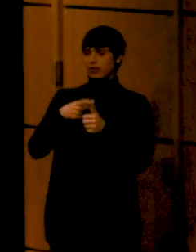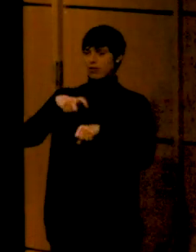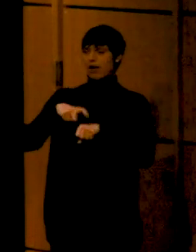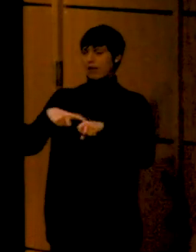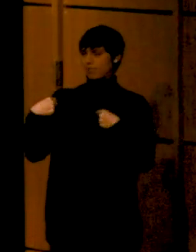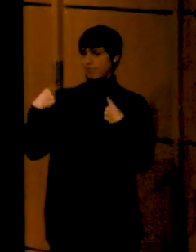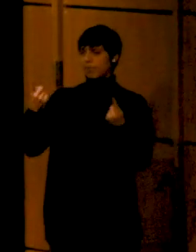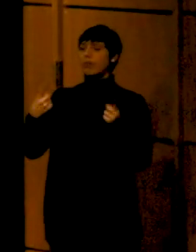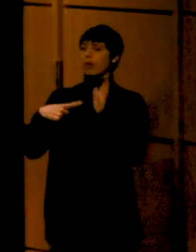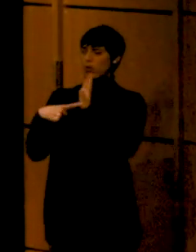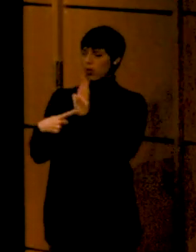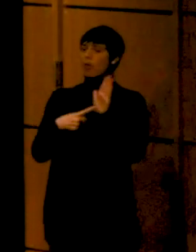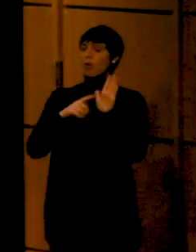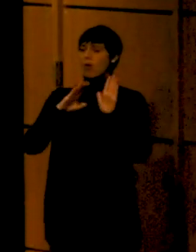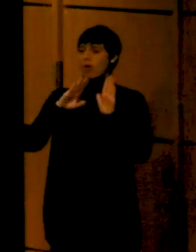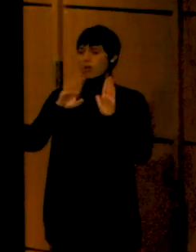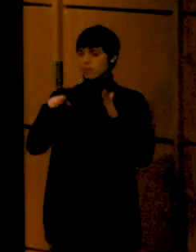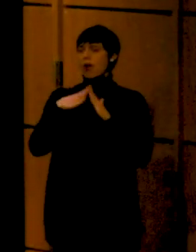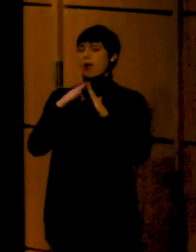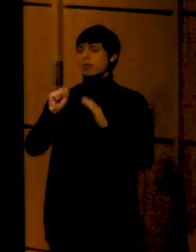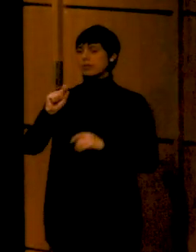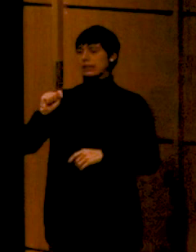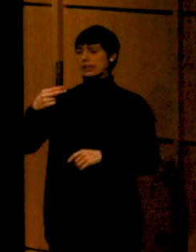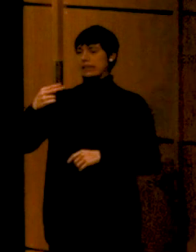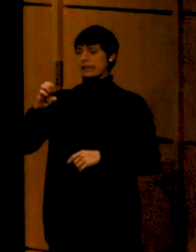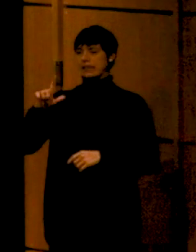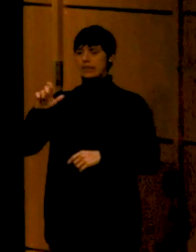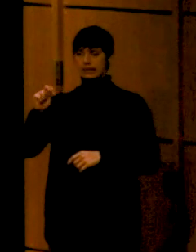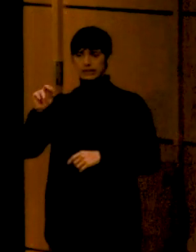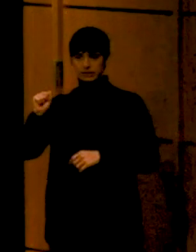Helens and related matters of that's ever been undertaken.